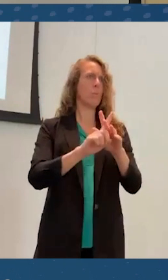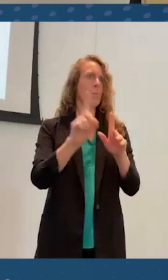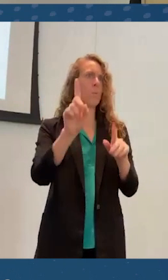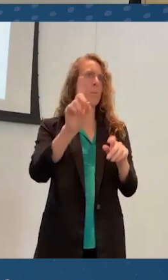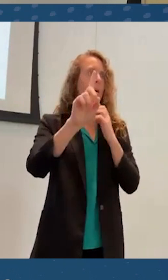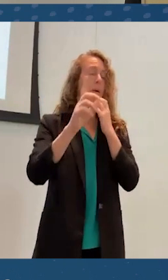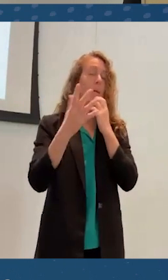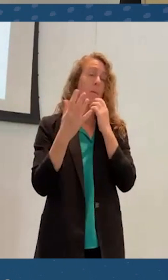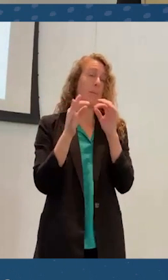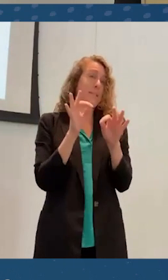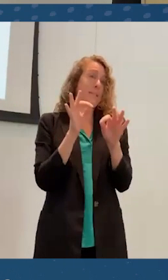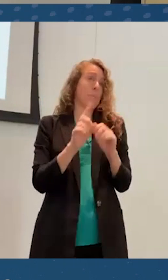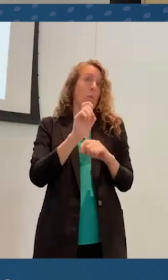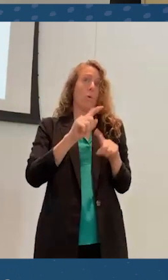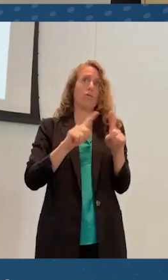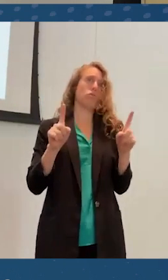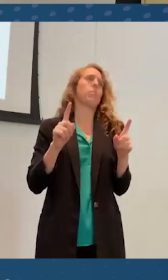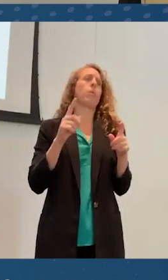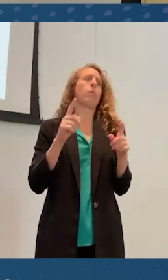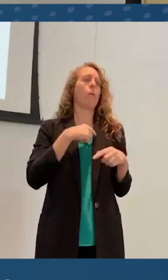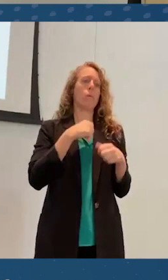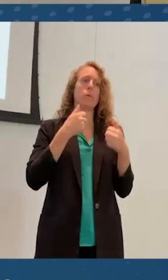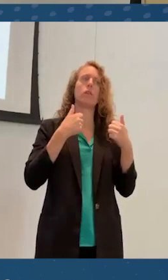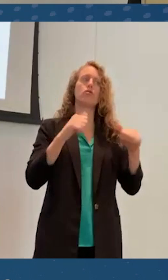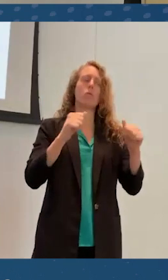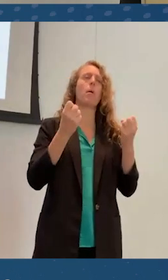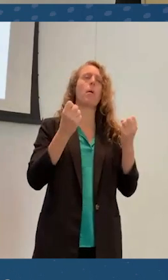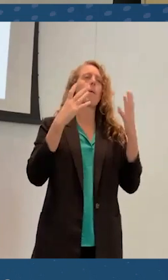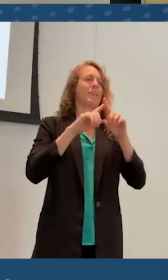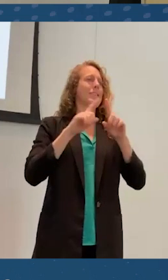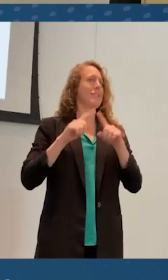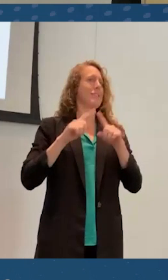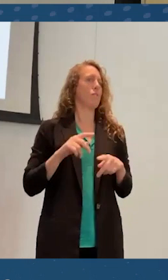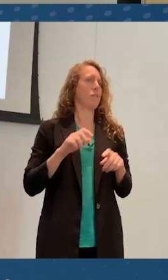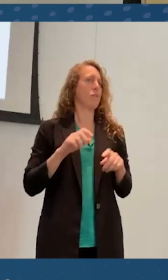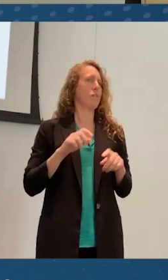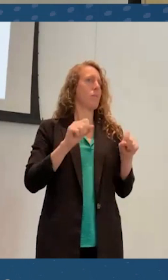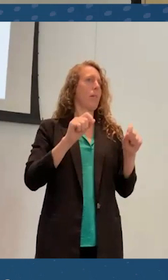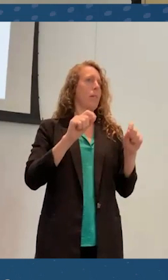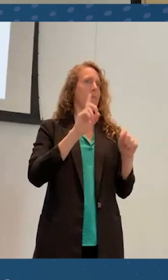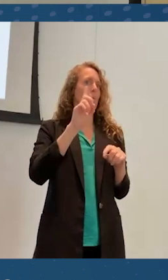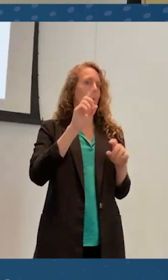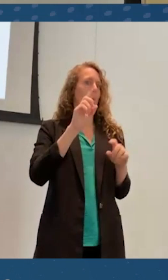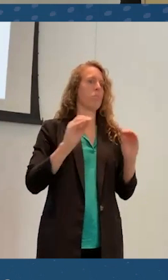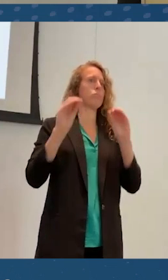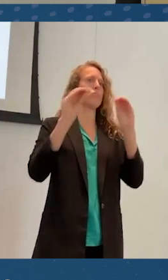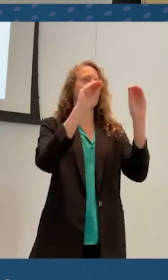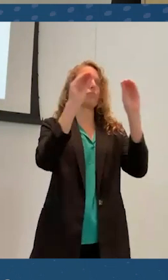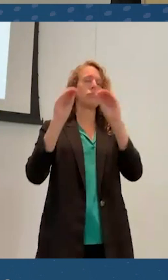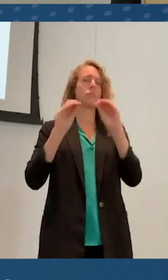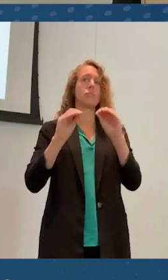and we tried a variety of position possibilities. What we found through our testing and experimentation,